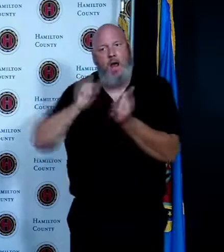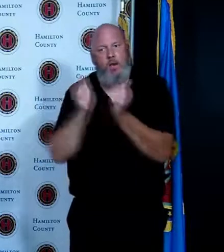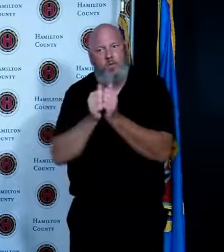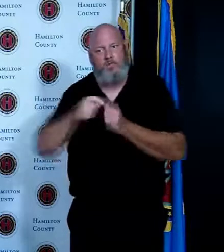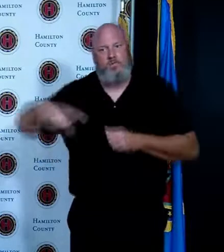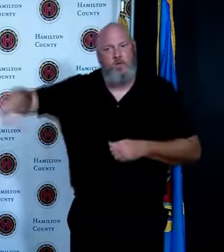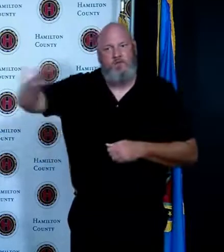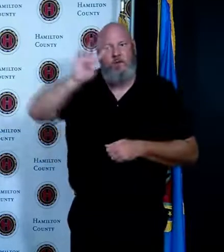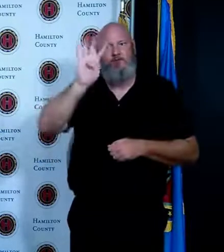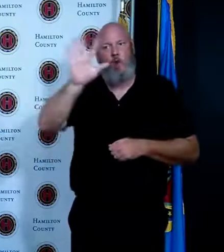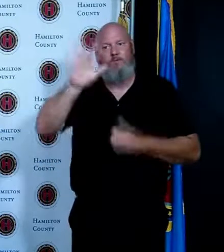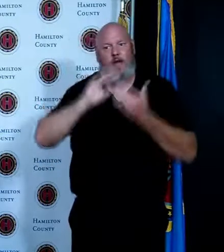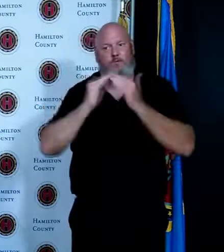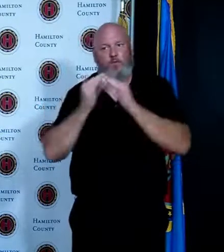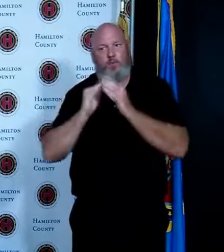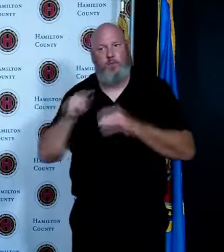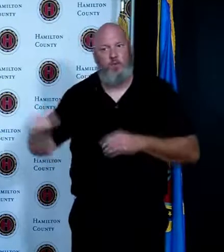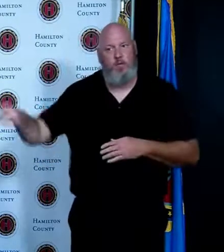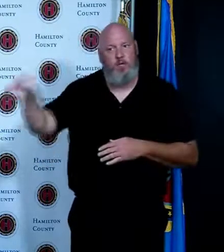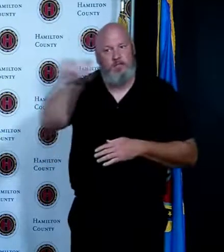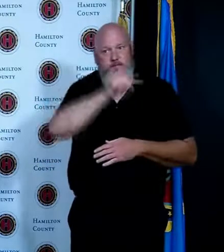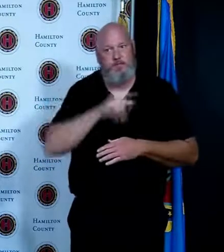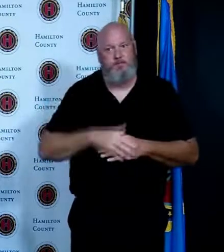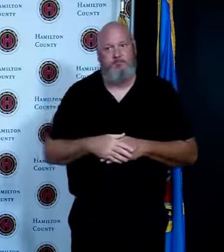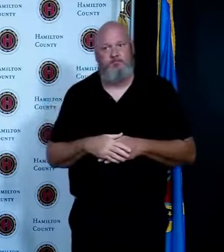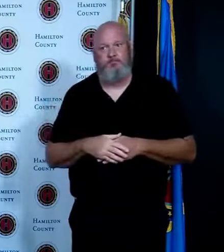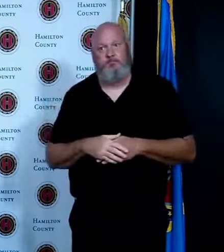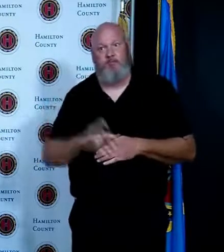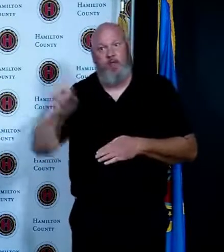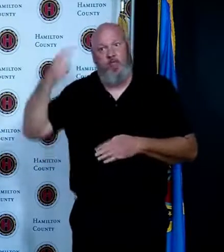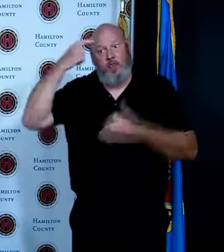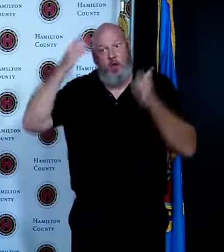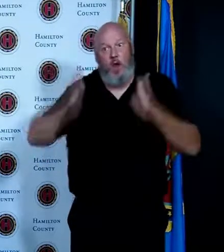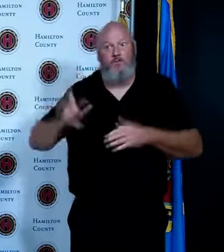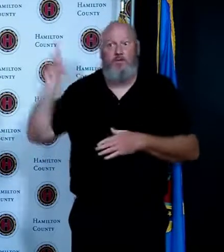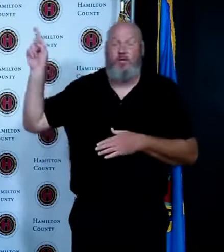the Governor and Director of Health have not yet released the actual order so I